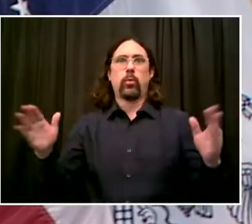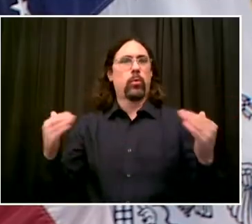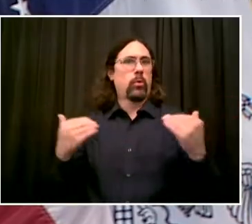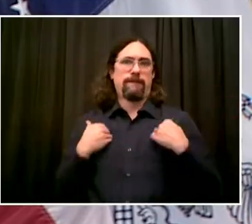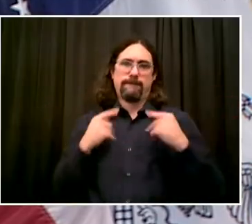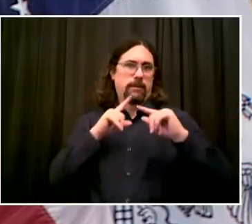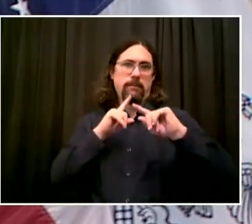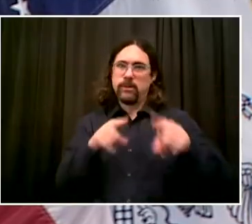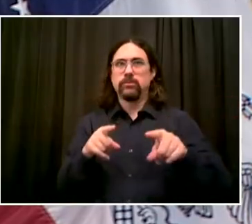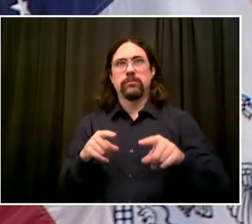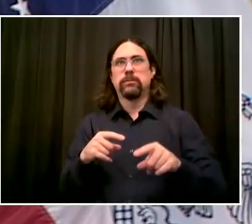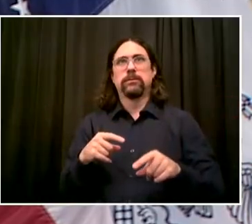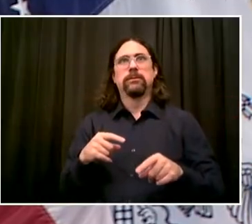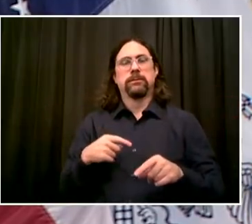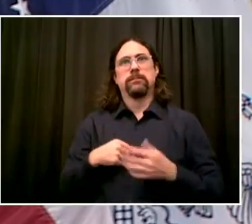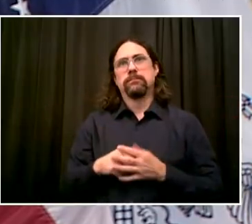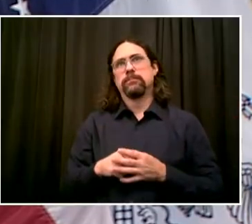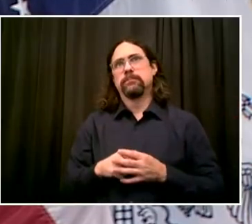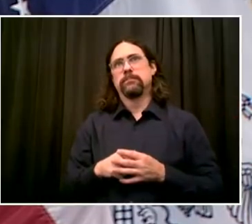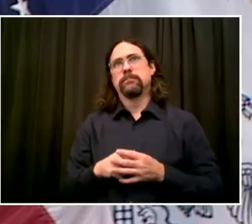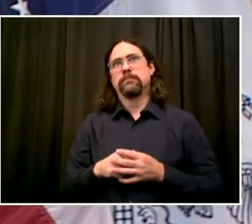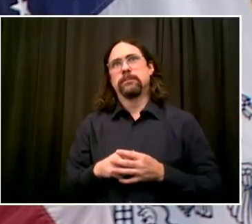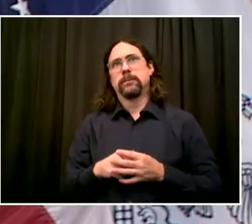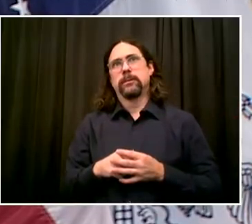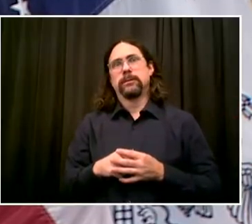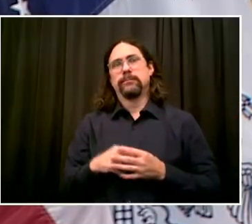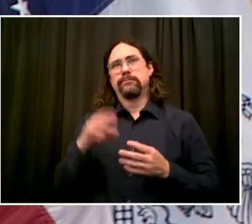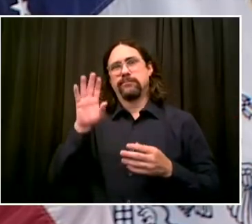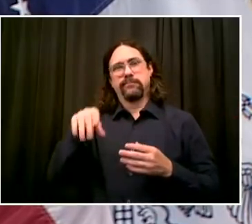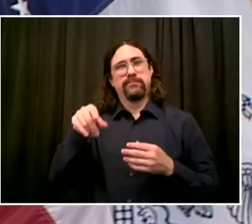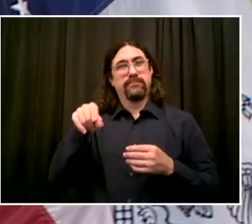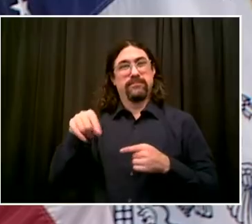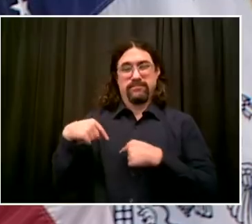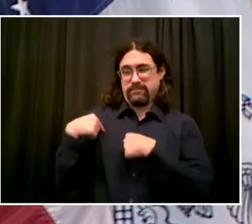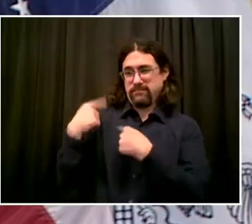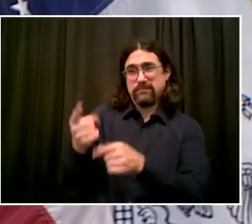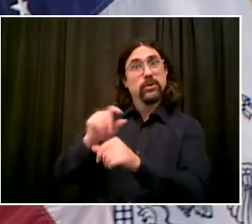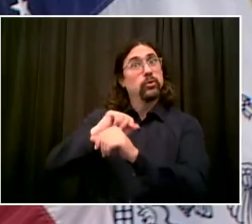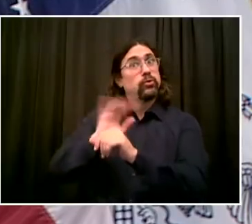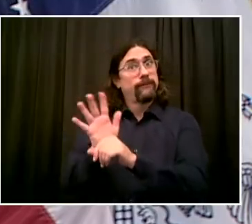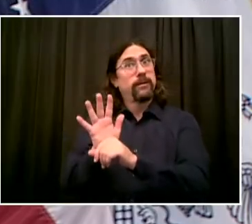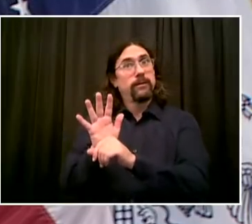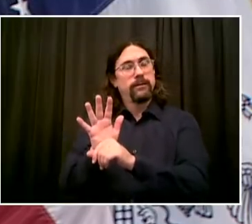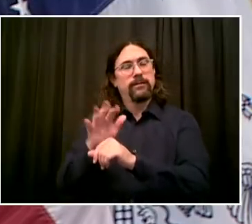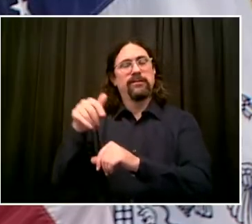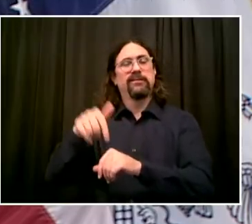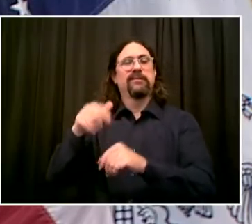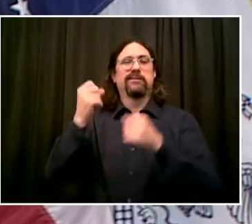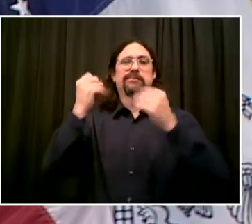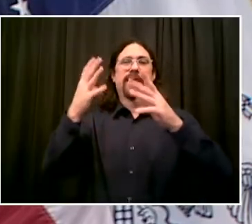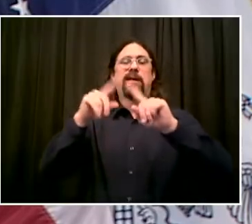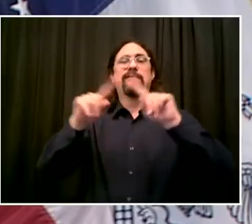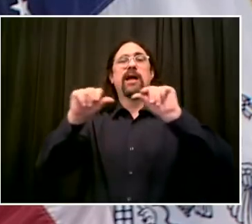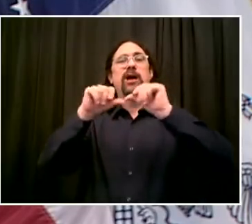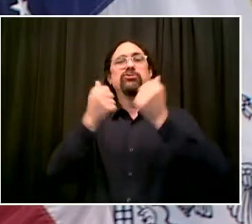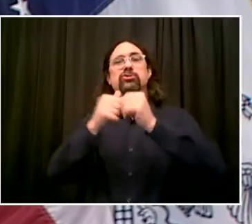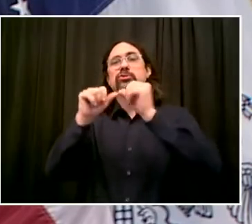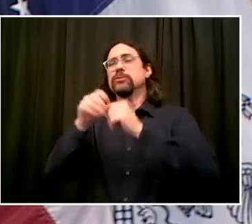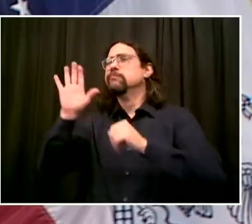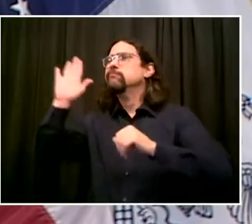NOW WITH PARKING VIOLATIONS. WE WILLET G YOU